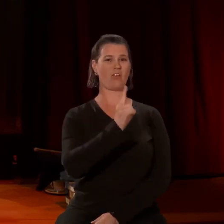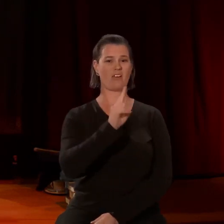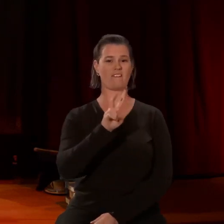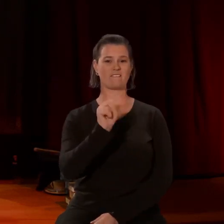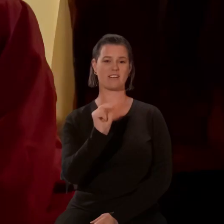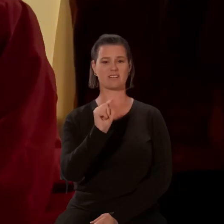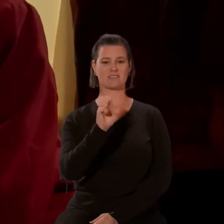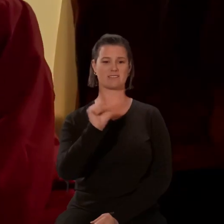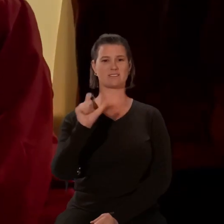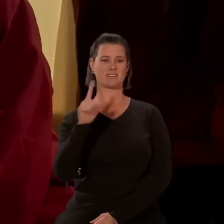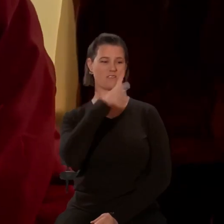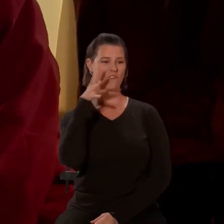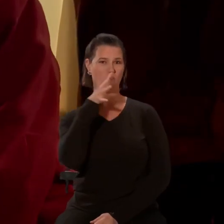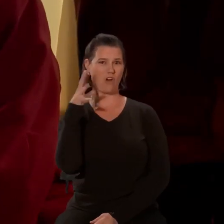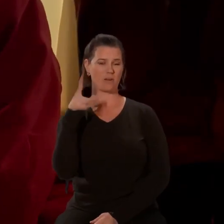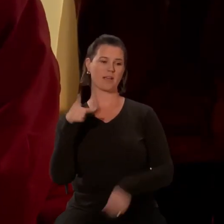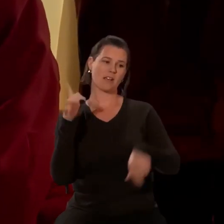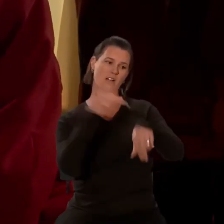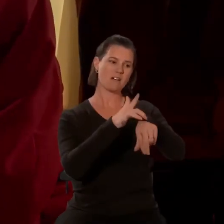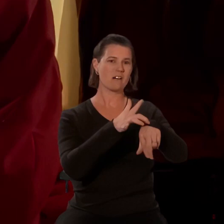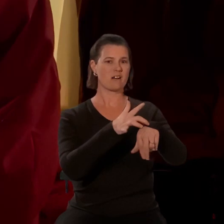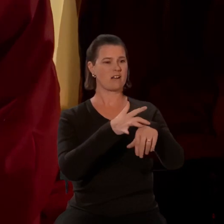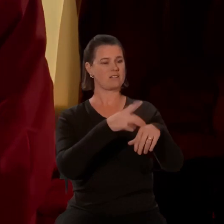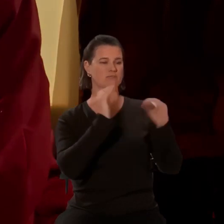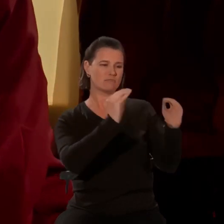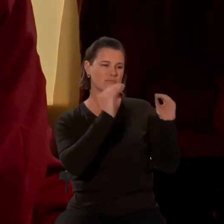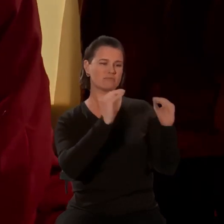and he visited that farm far too many times for my liking.